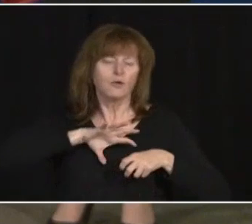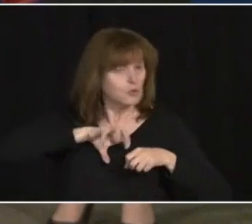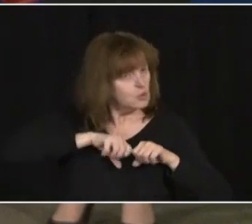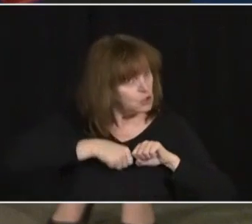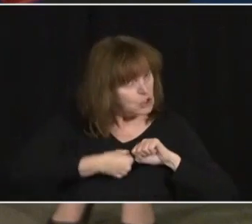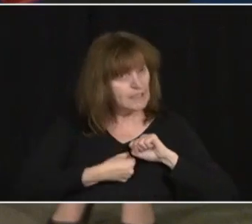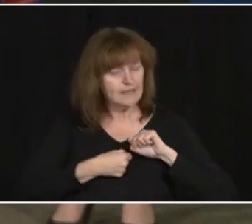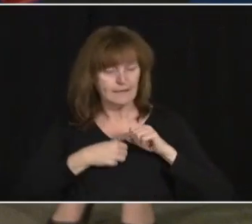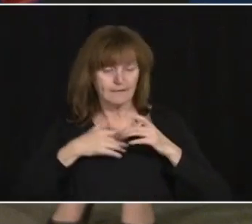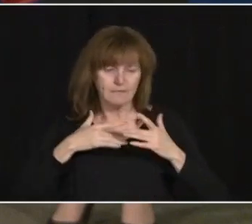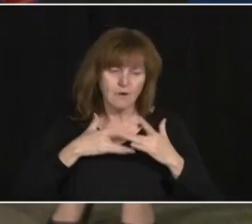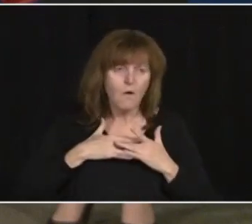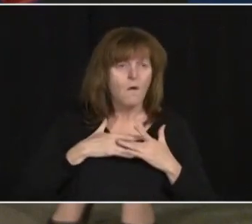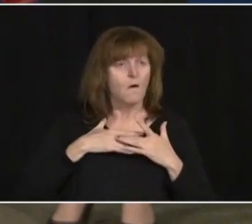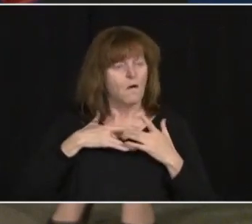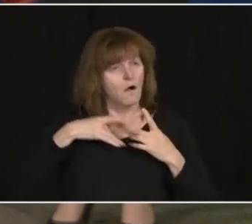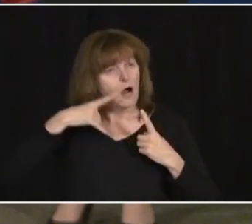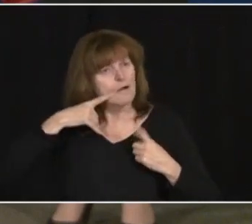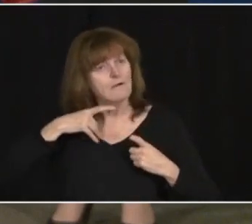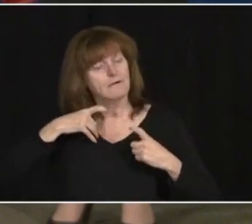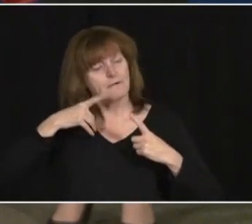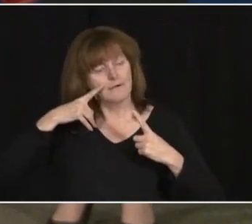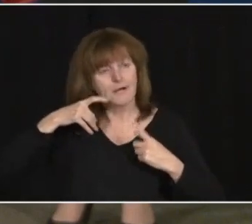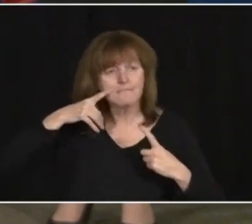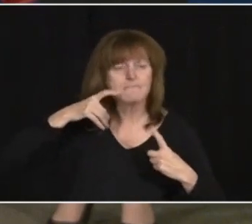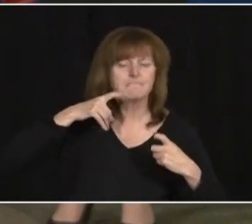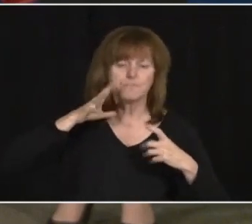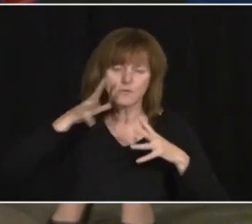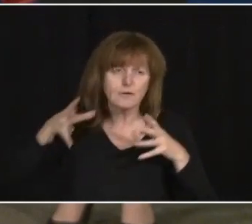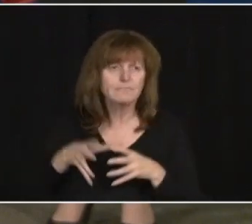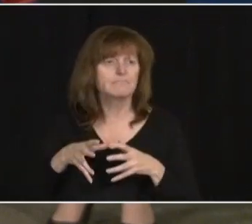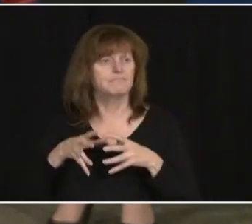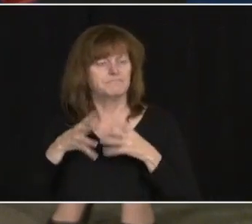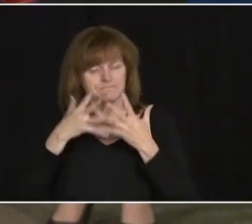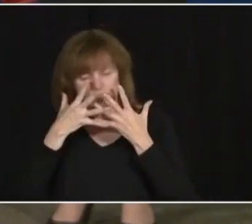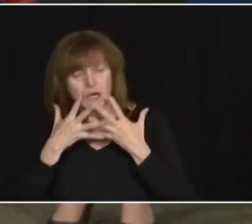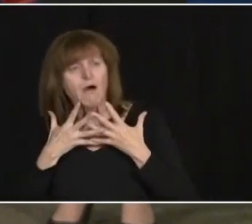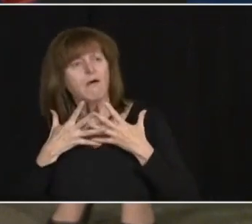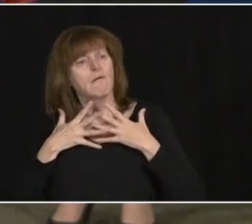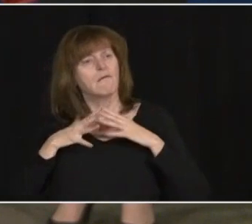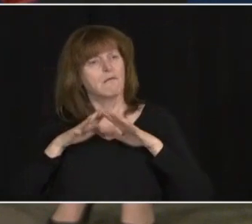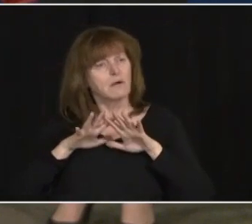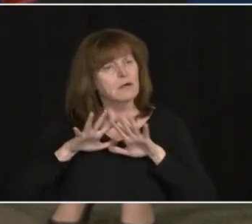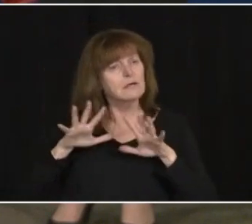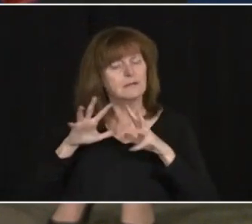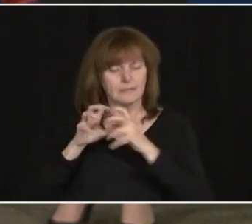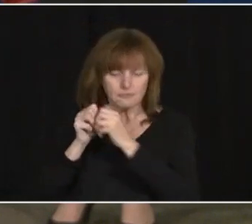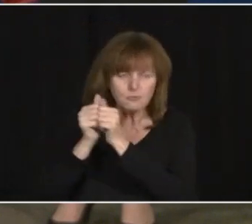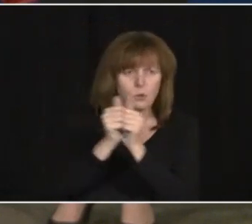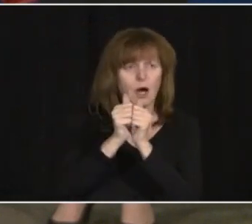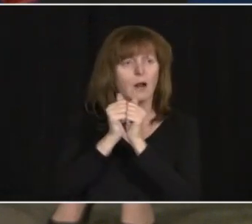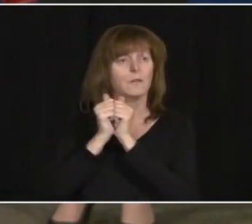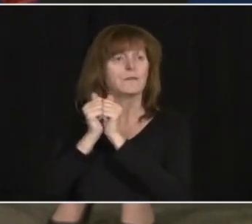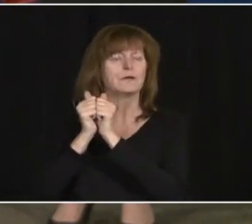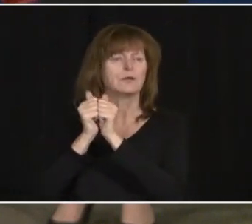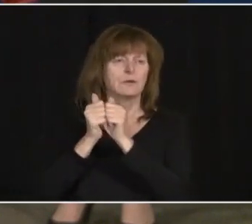sadness in the days to come. But they will band together. They will support one another